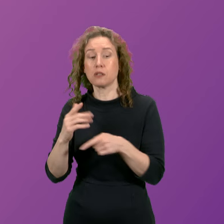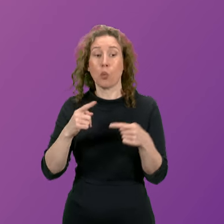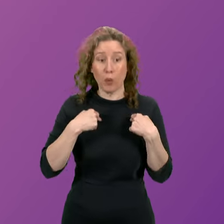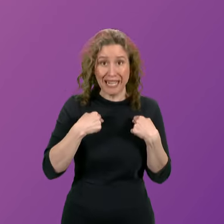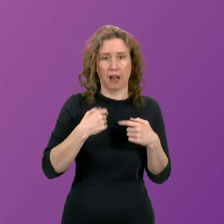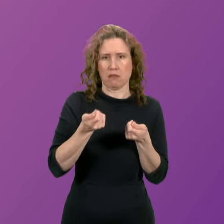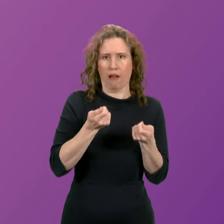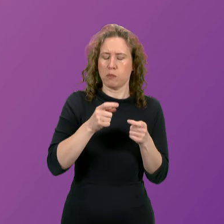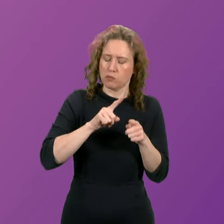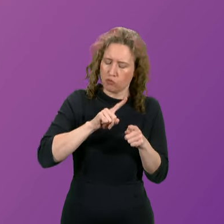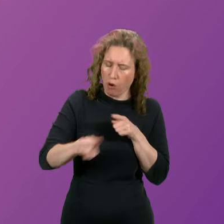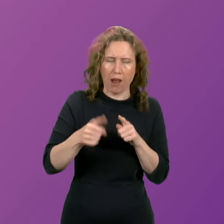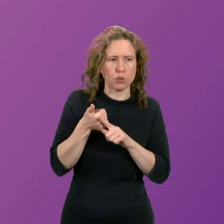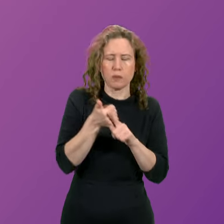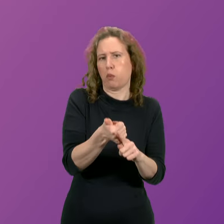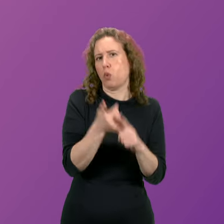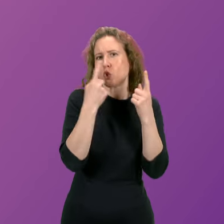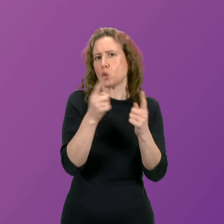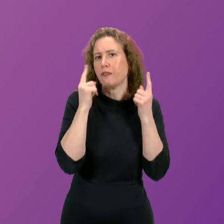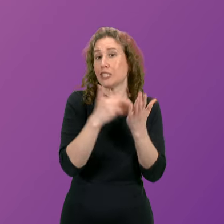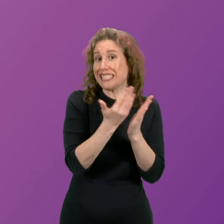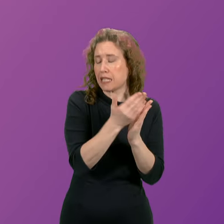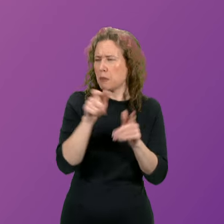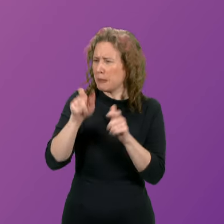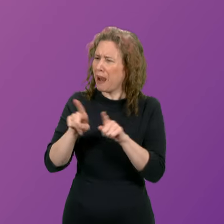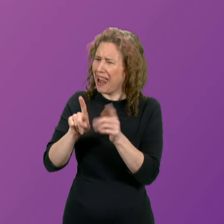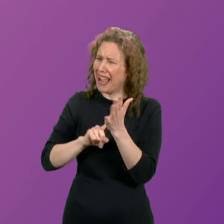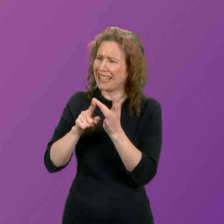support the university sector, but people such as Liam Kerr need to face up to the